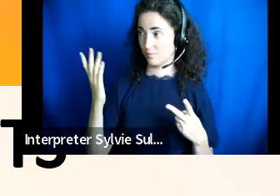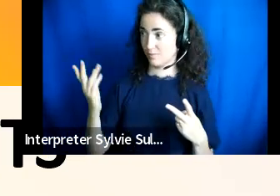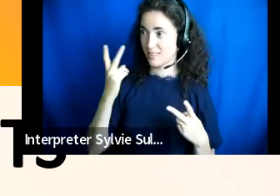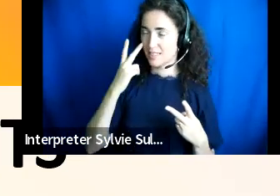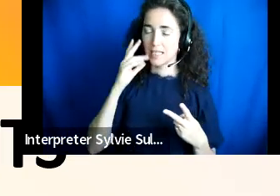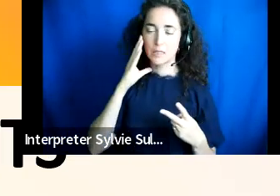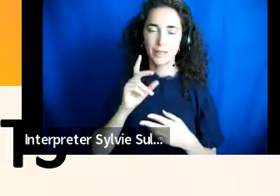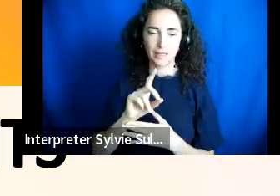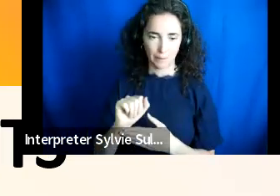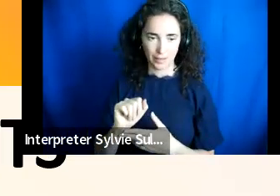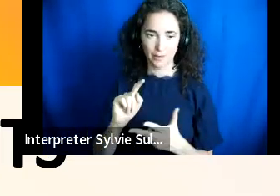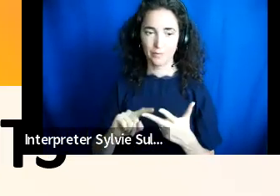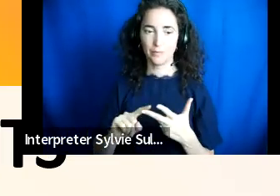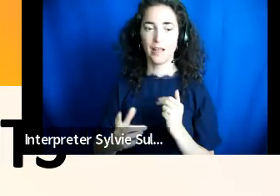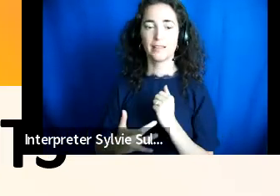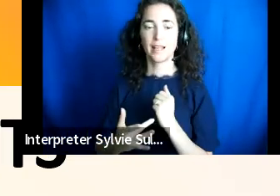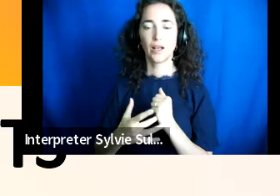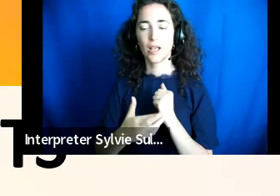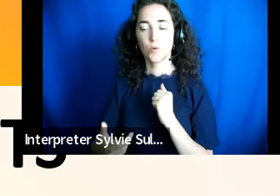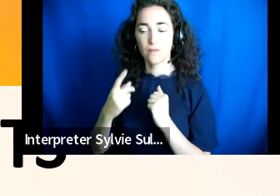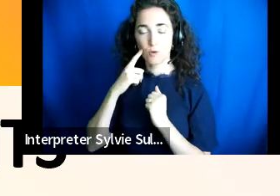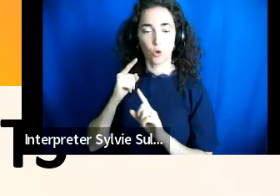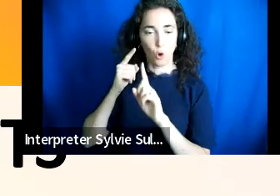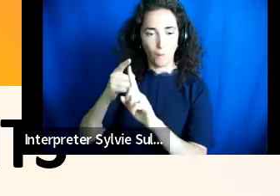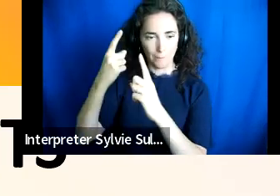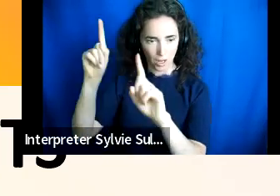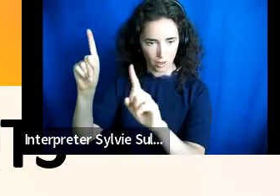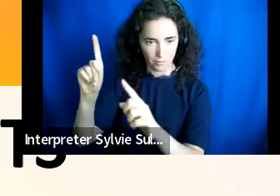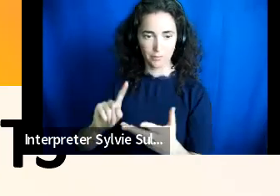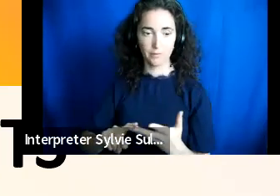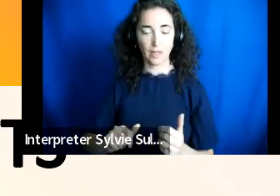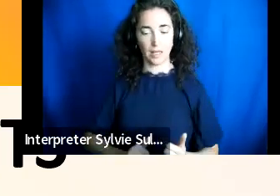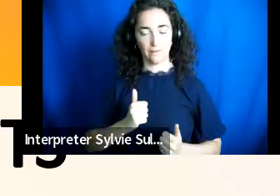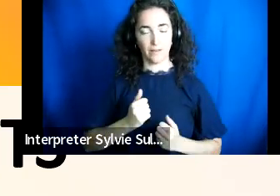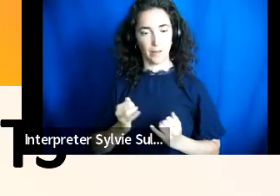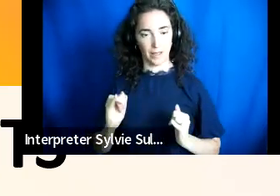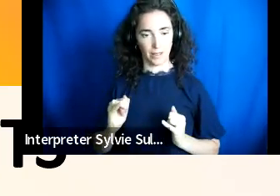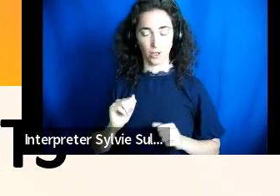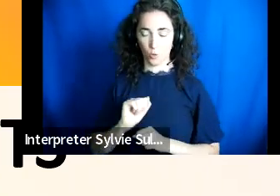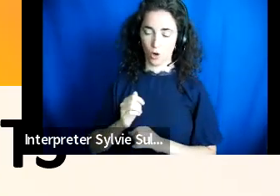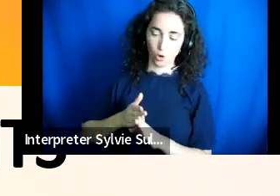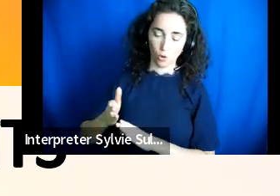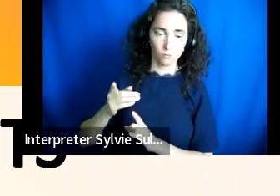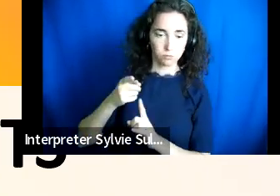Technology and resources to reach my goals, living on my own and reaching my career goals and leading in my community.